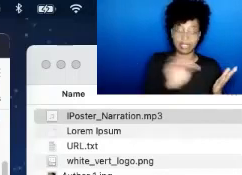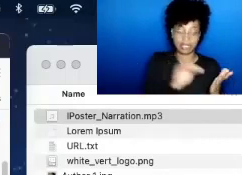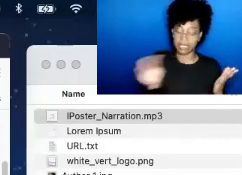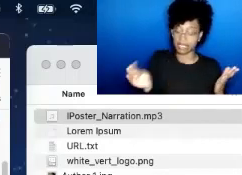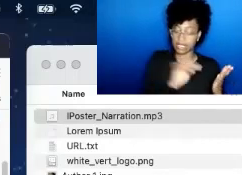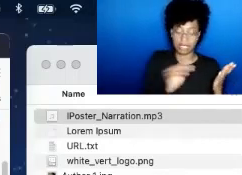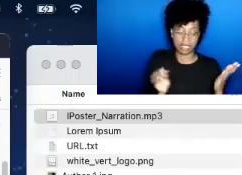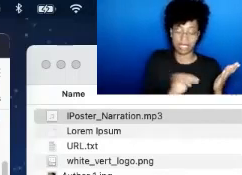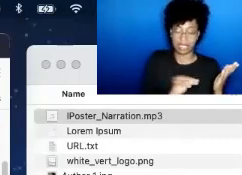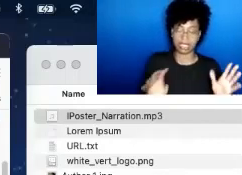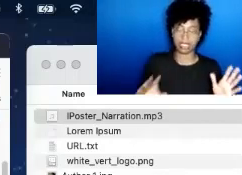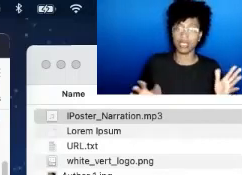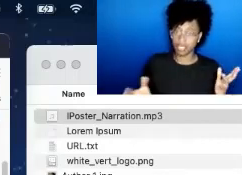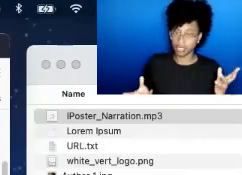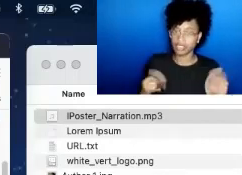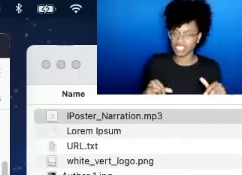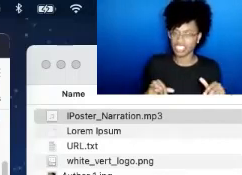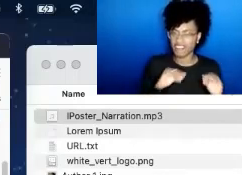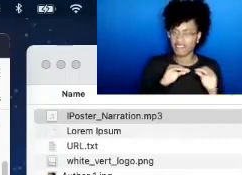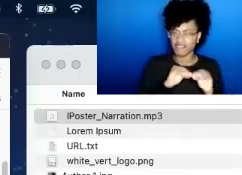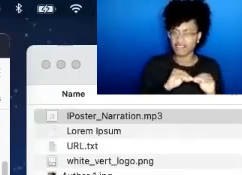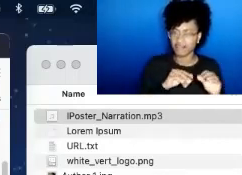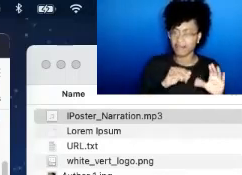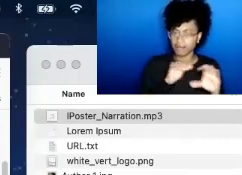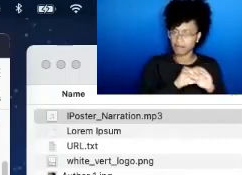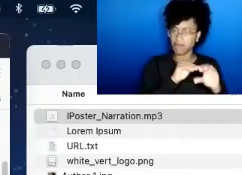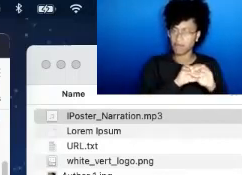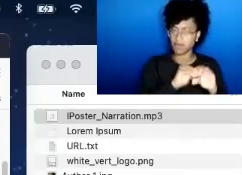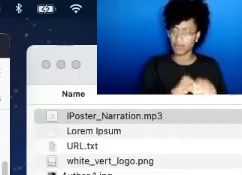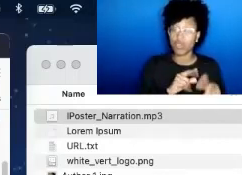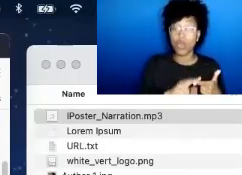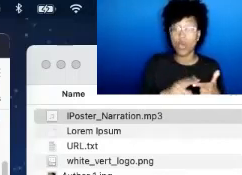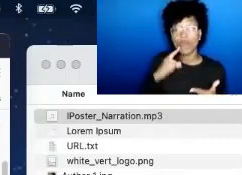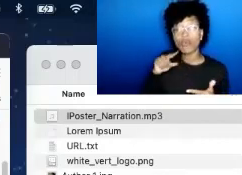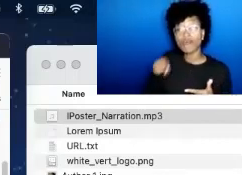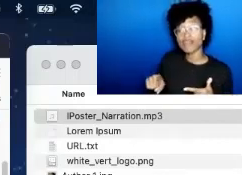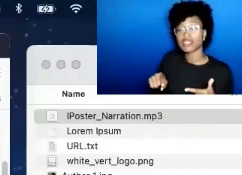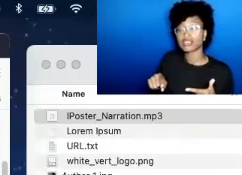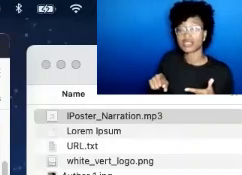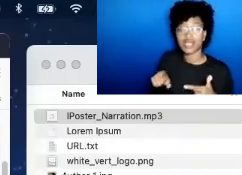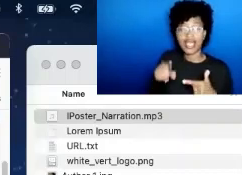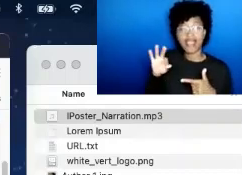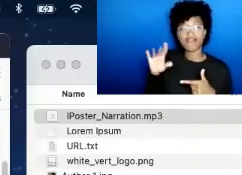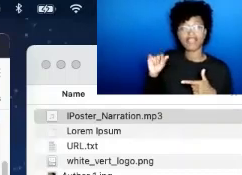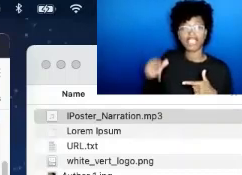particular FAQ, can I upload a PowerPoint or PDF poster directly to my presentation